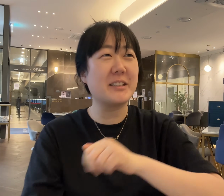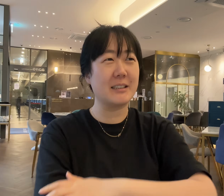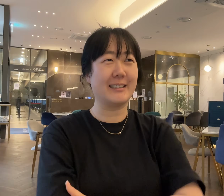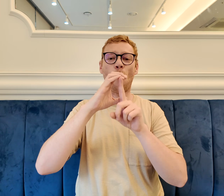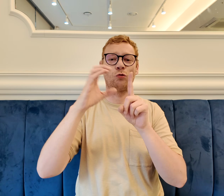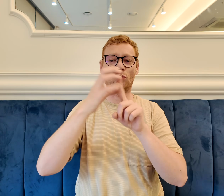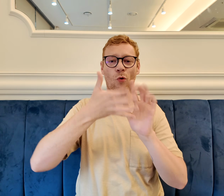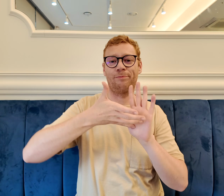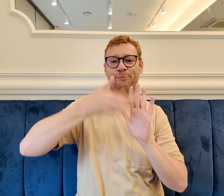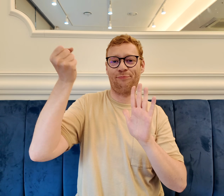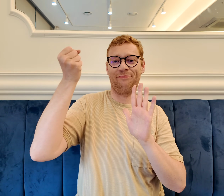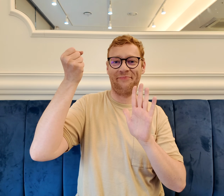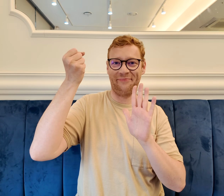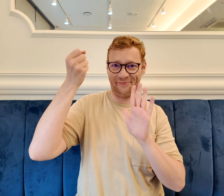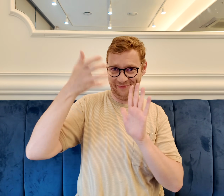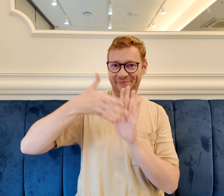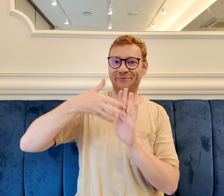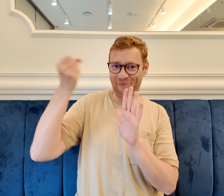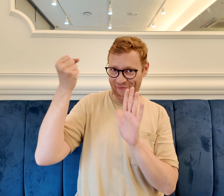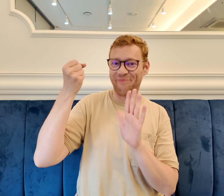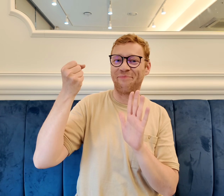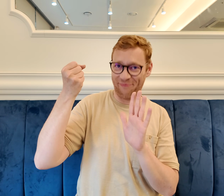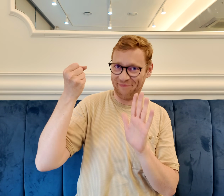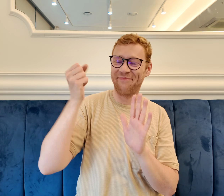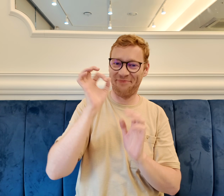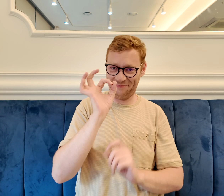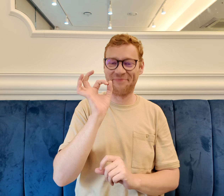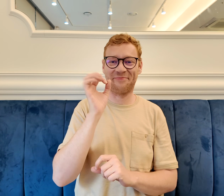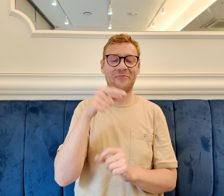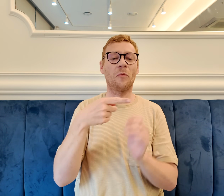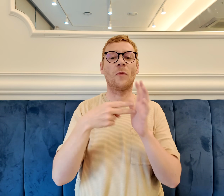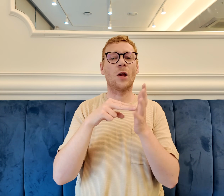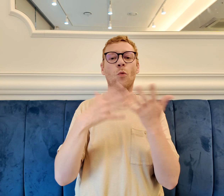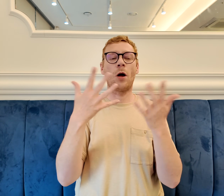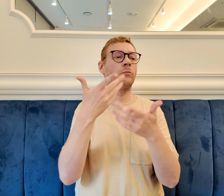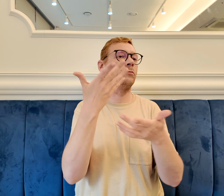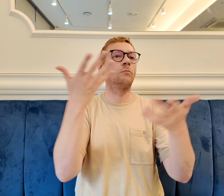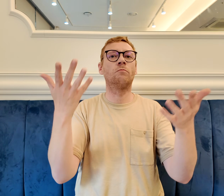In sign language, it's this :